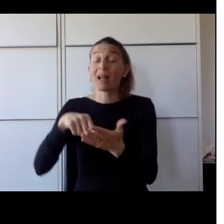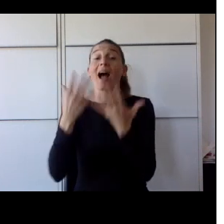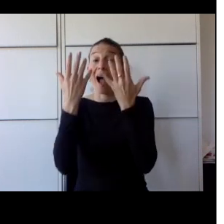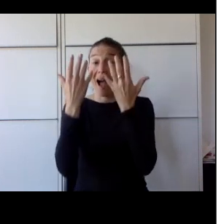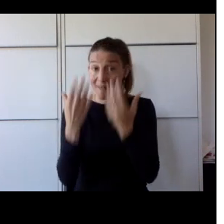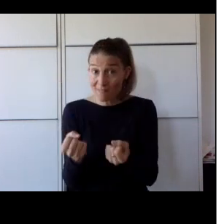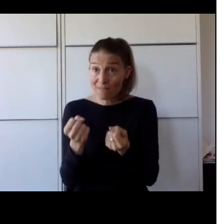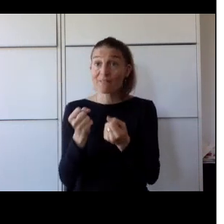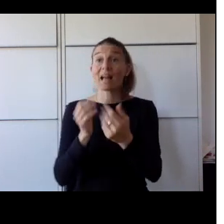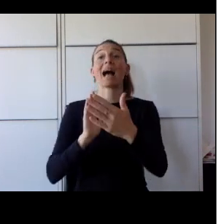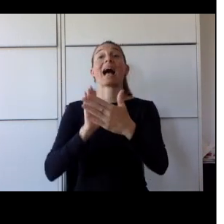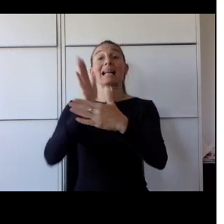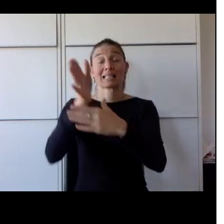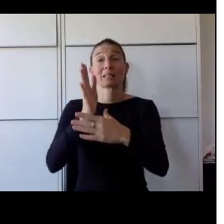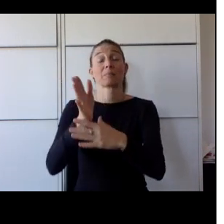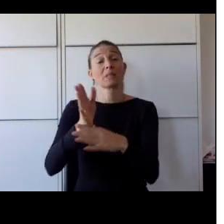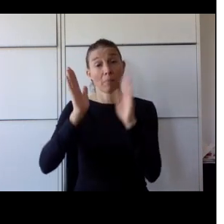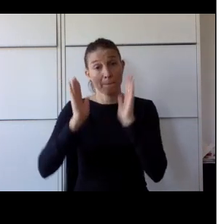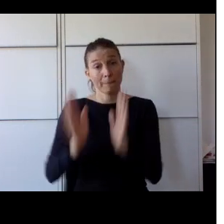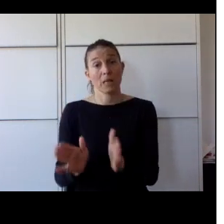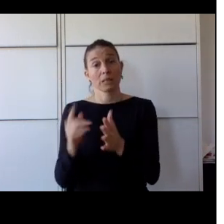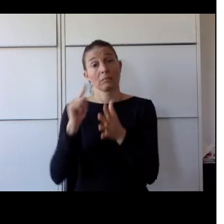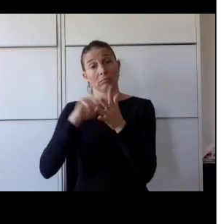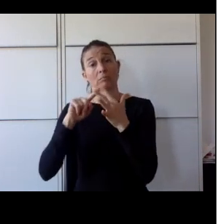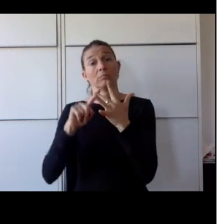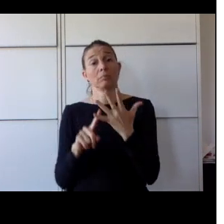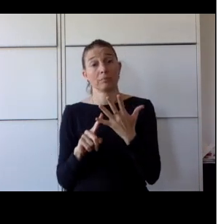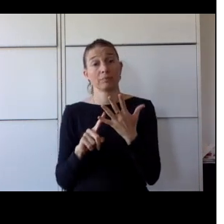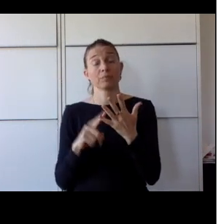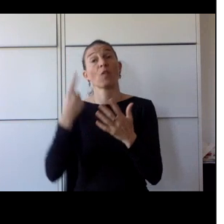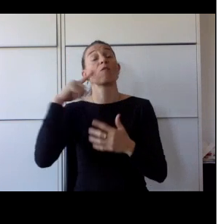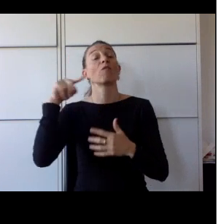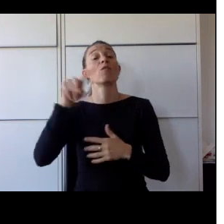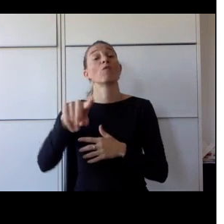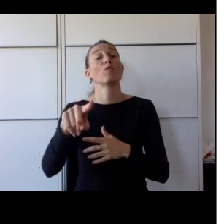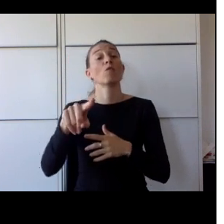to electronic communications products and services.